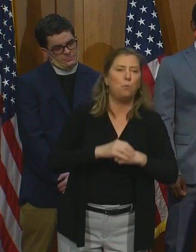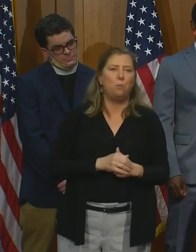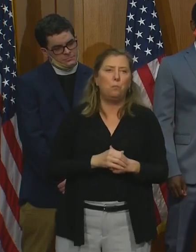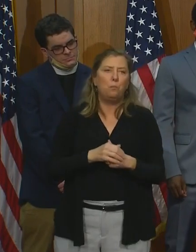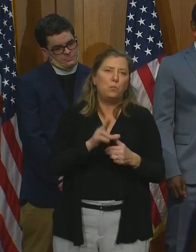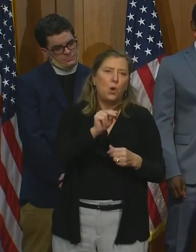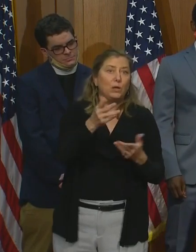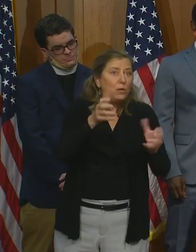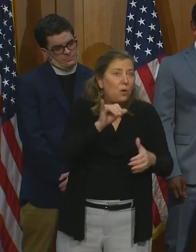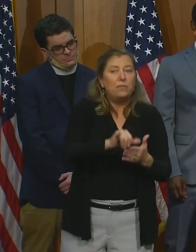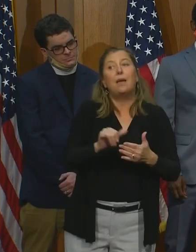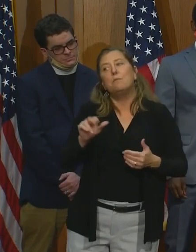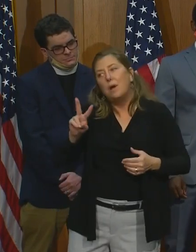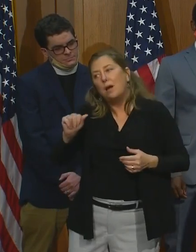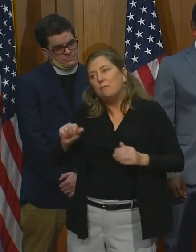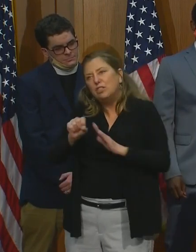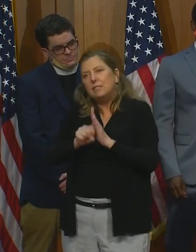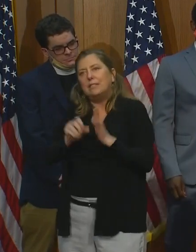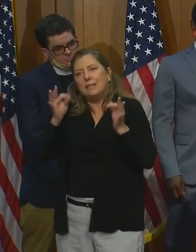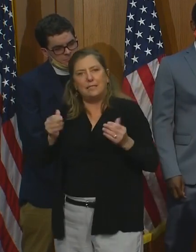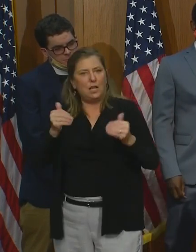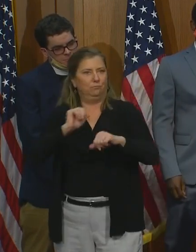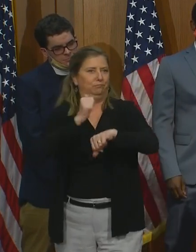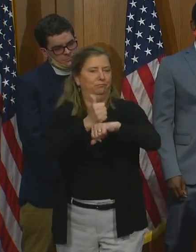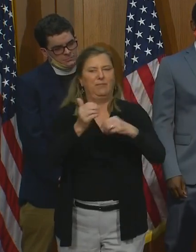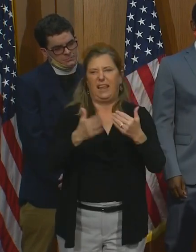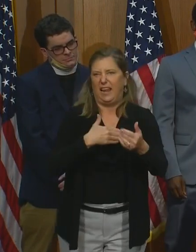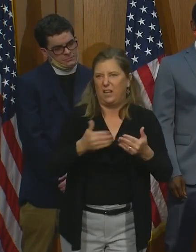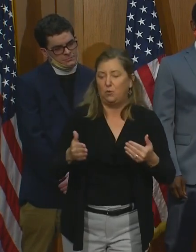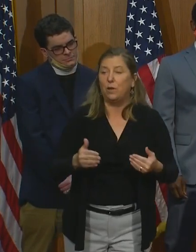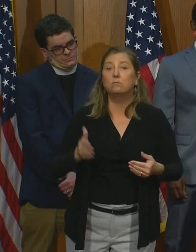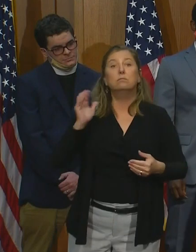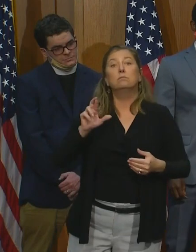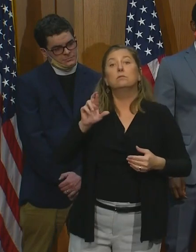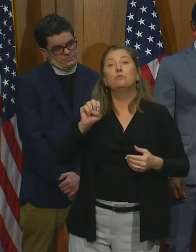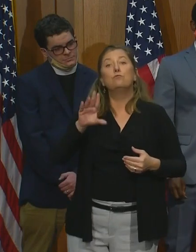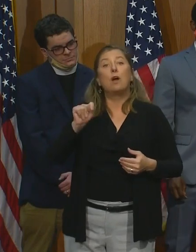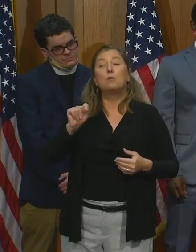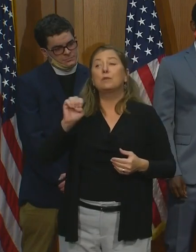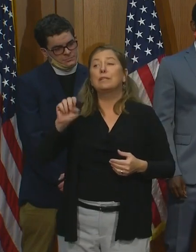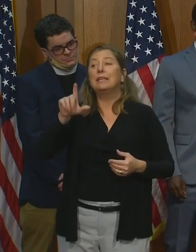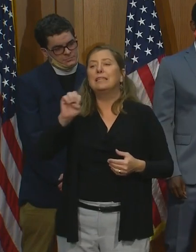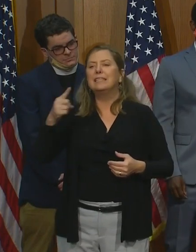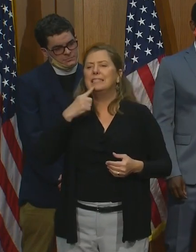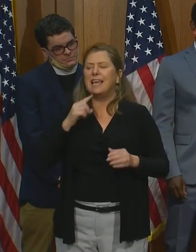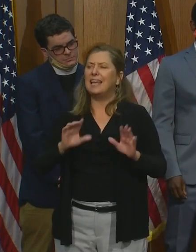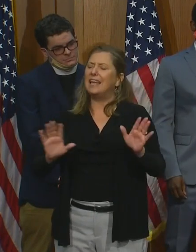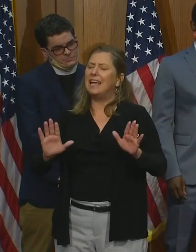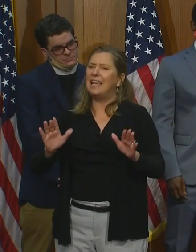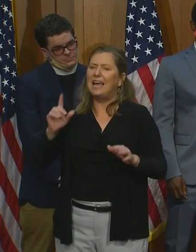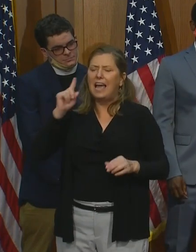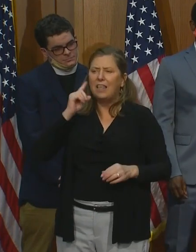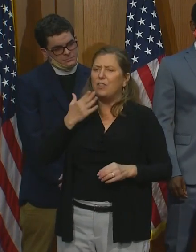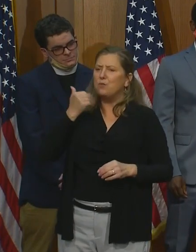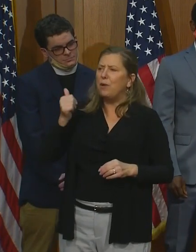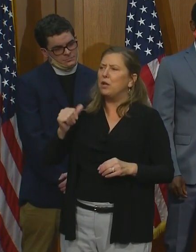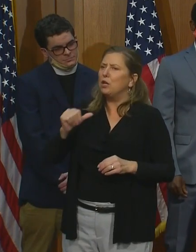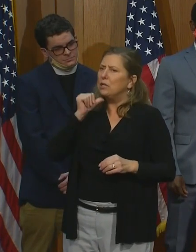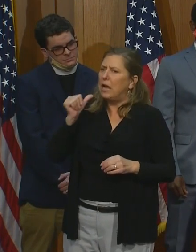DIDN'T WANNA MONUMENT BUT VIRGINIA BUILT ONE ANYWAY. LEE